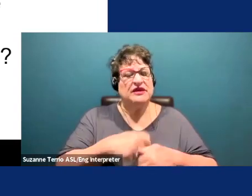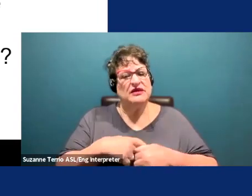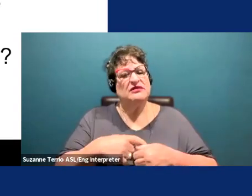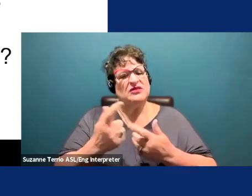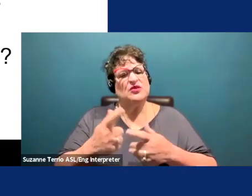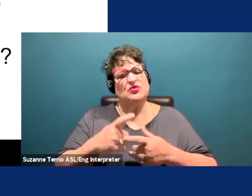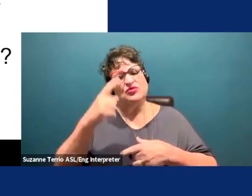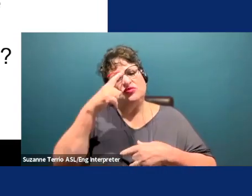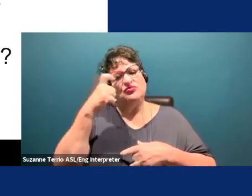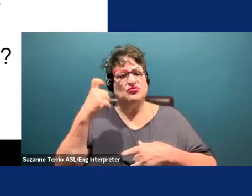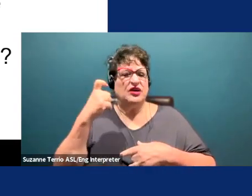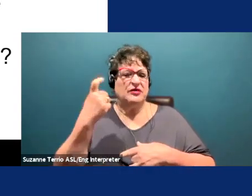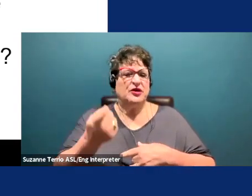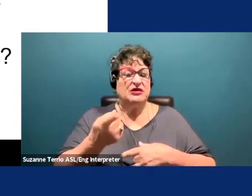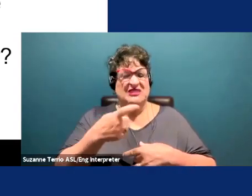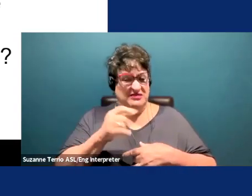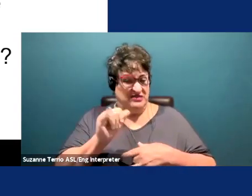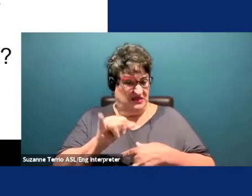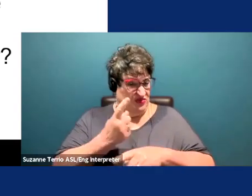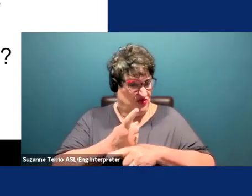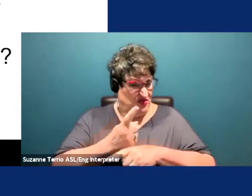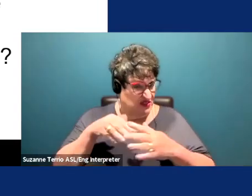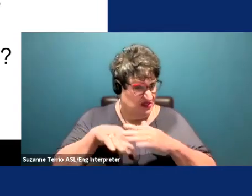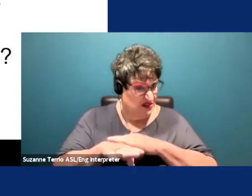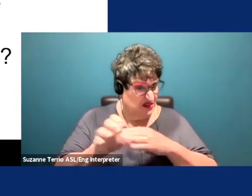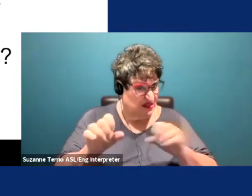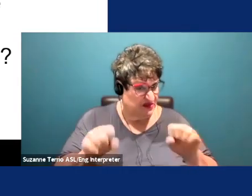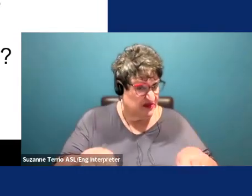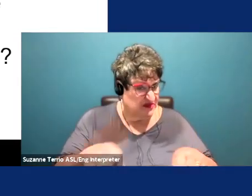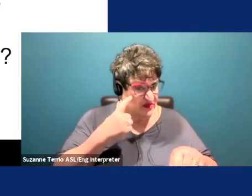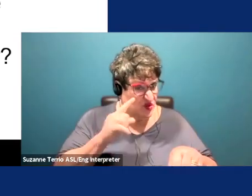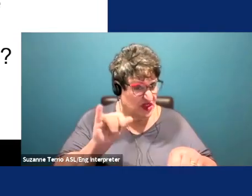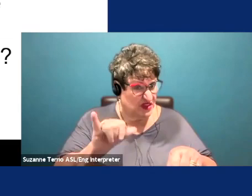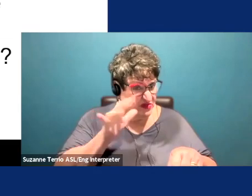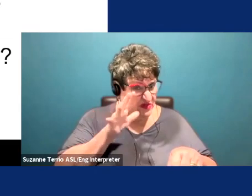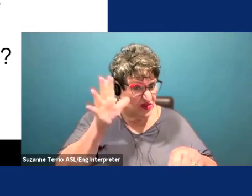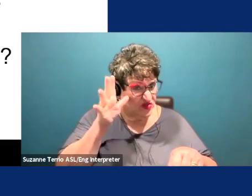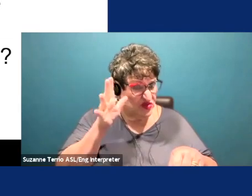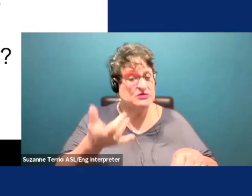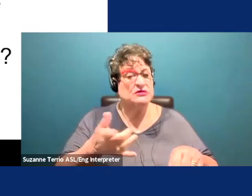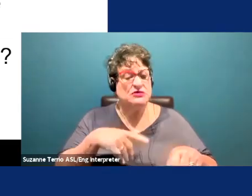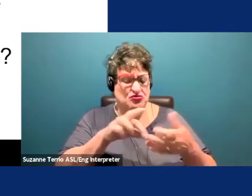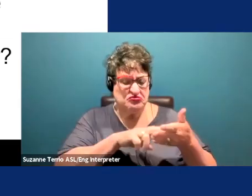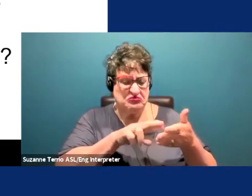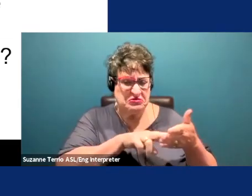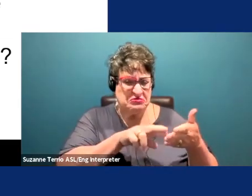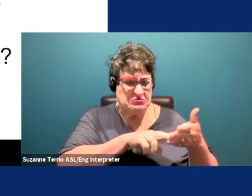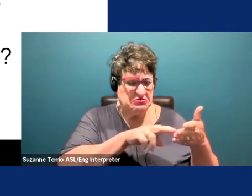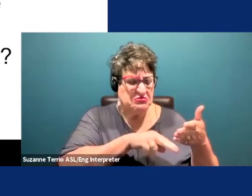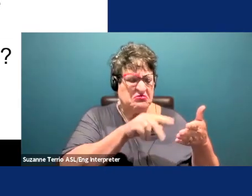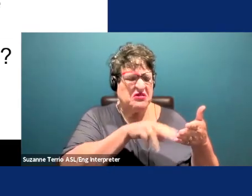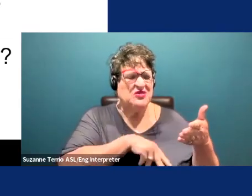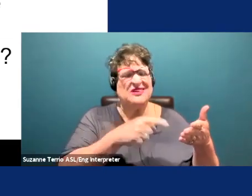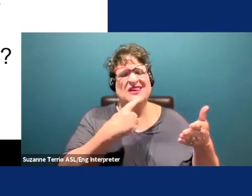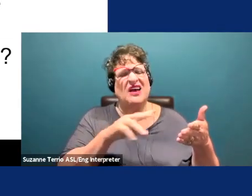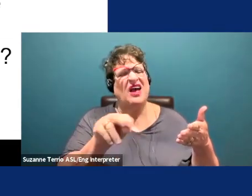the right accessible service for the parent? If you research it, you will probably be able to say, no, we need something that's more tailored and